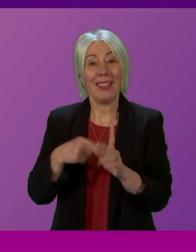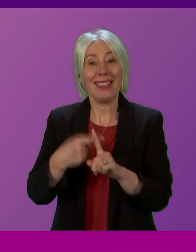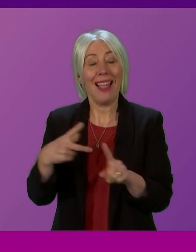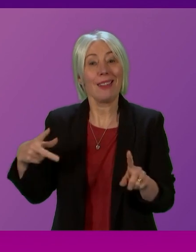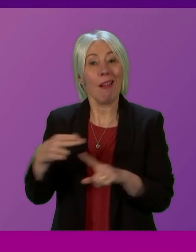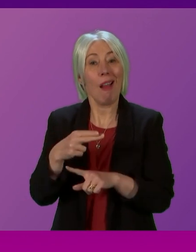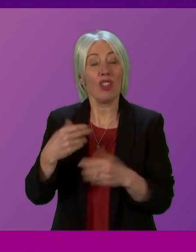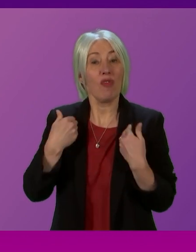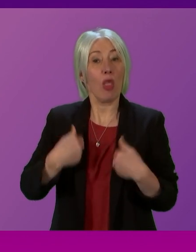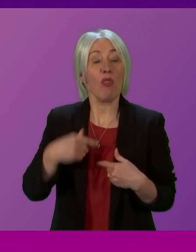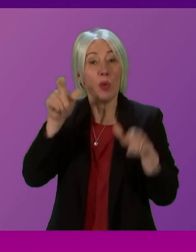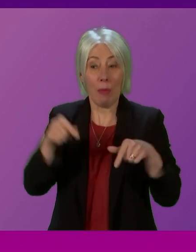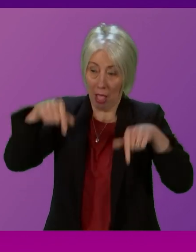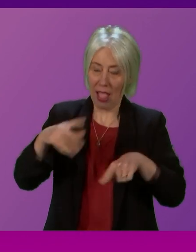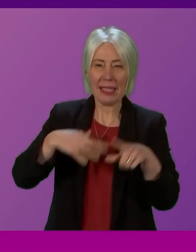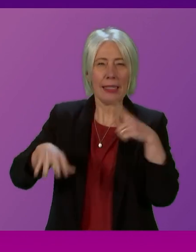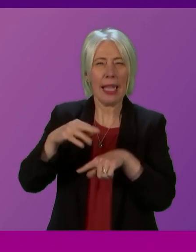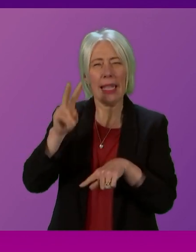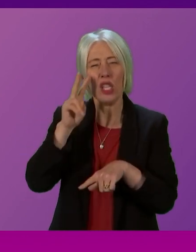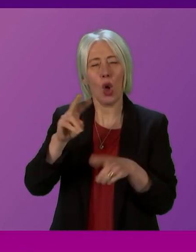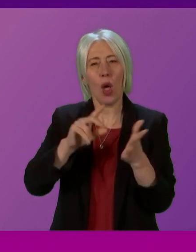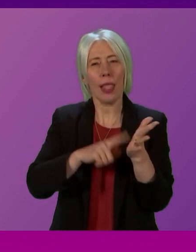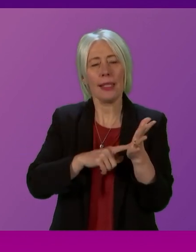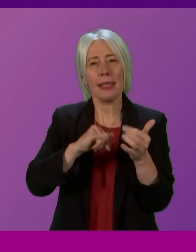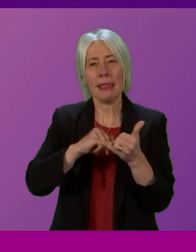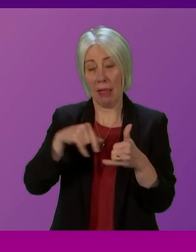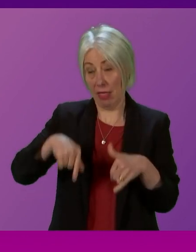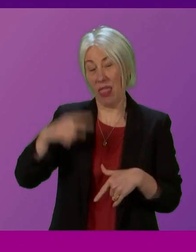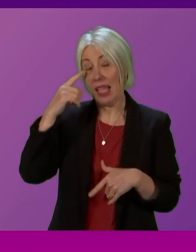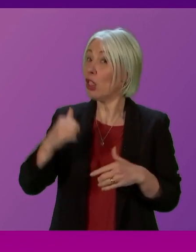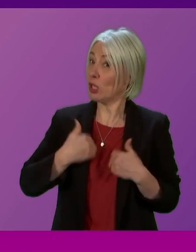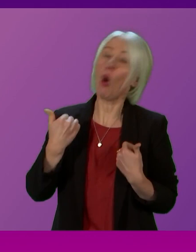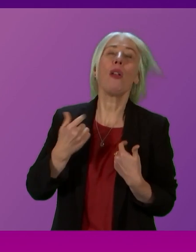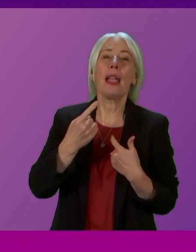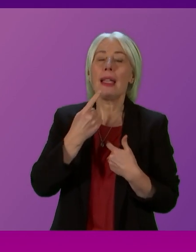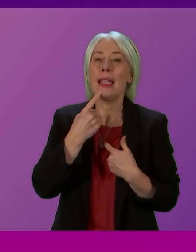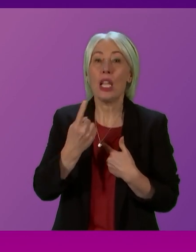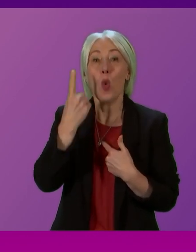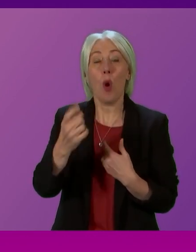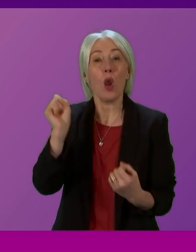people in our society. Just this morning, I saw that Liz Smith has said that one of the priorities for the Scottish